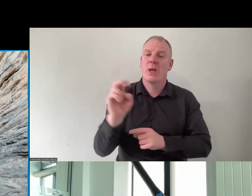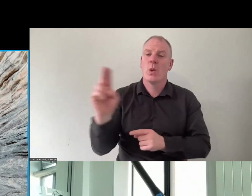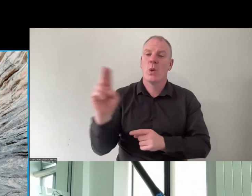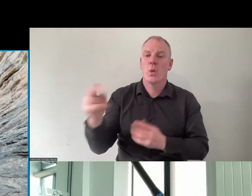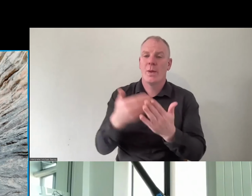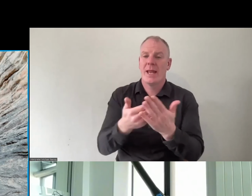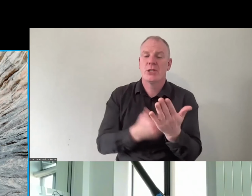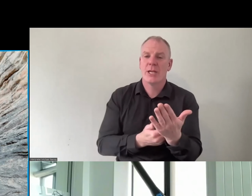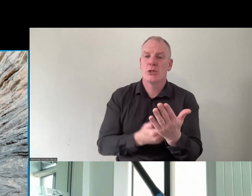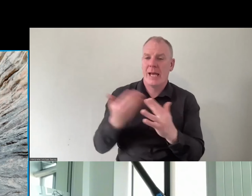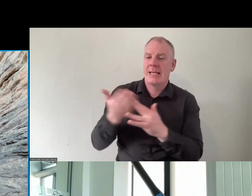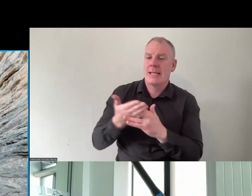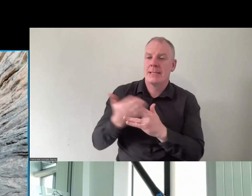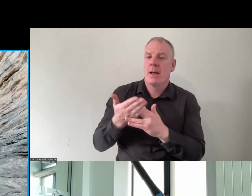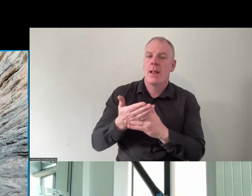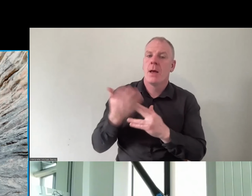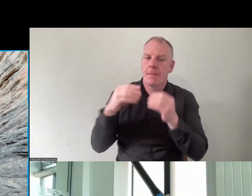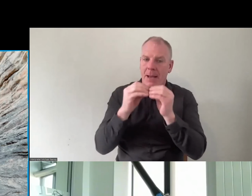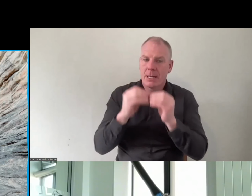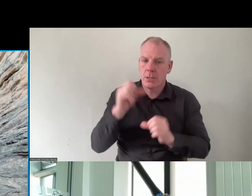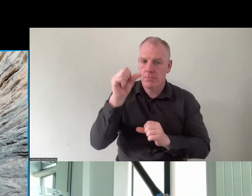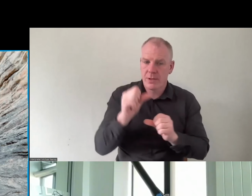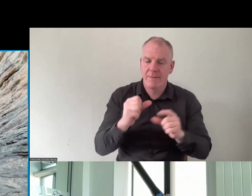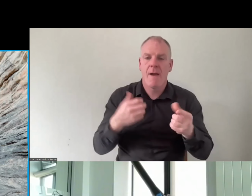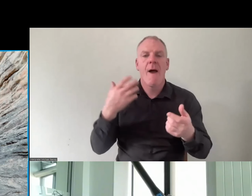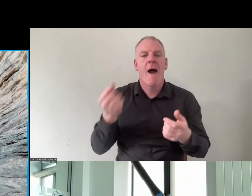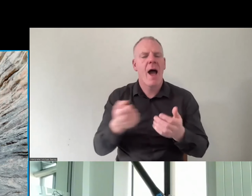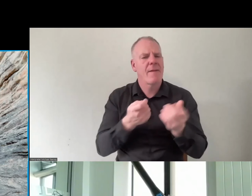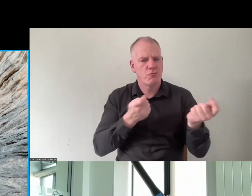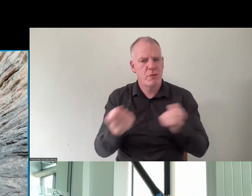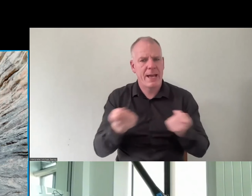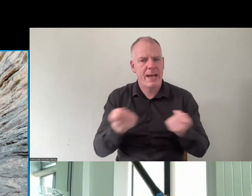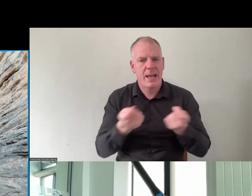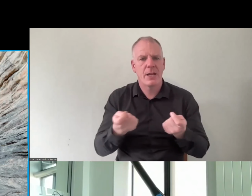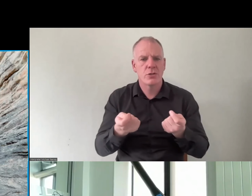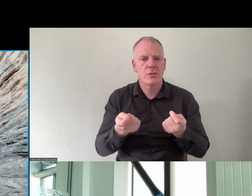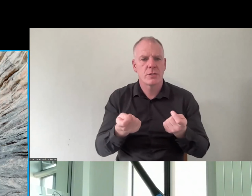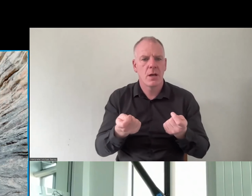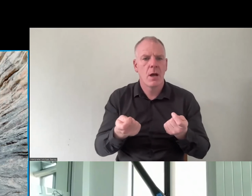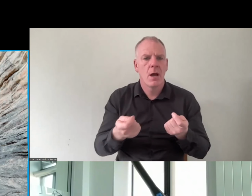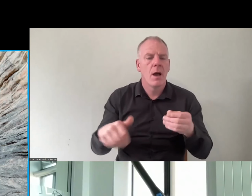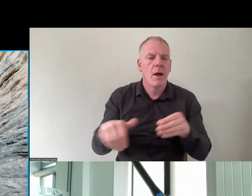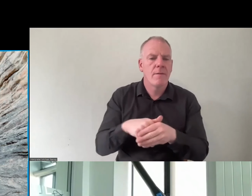I want to mention here very briefly the regulation on passenger rights. More interestingly,